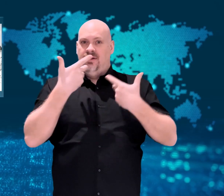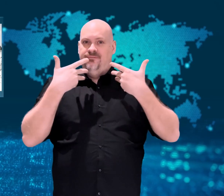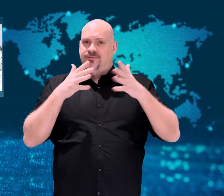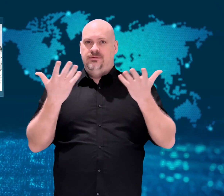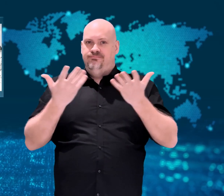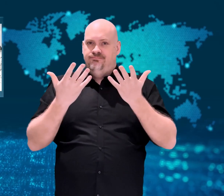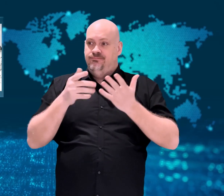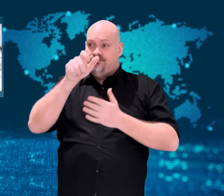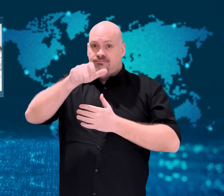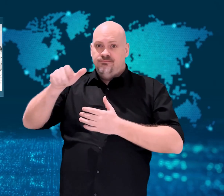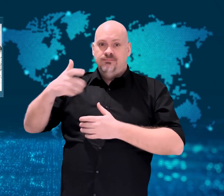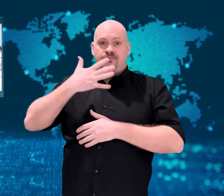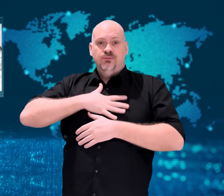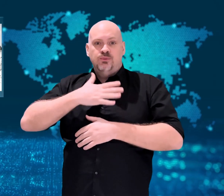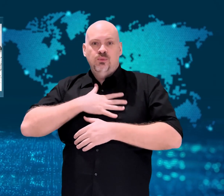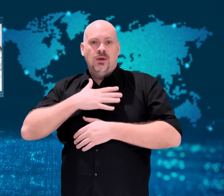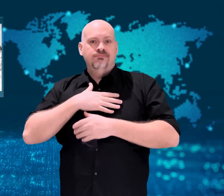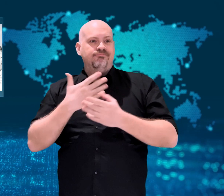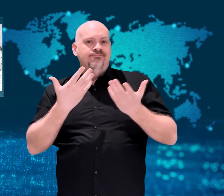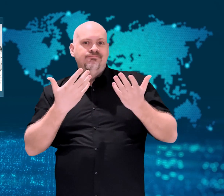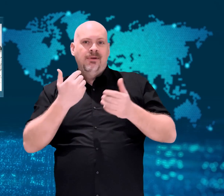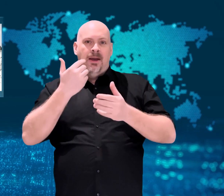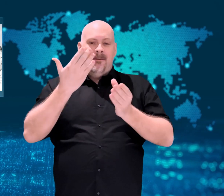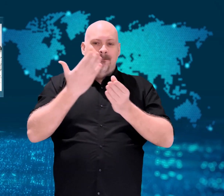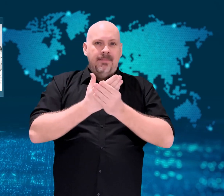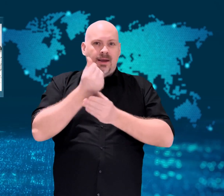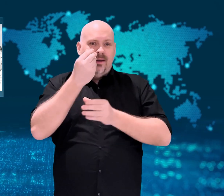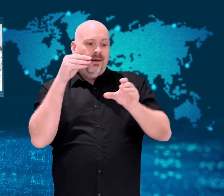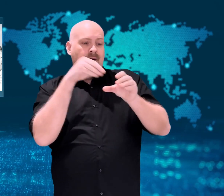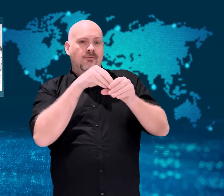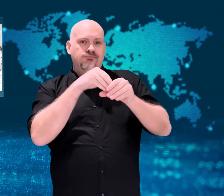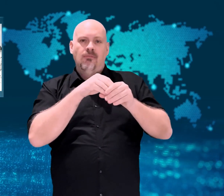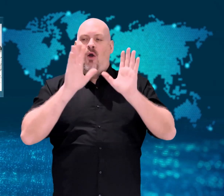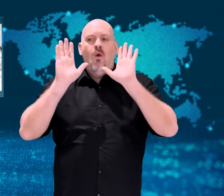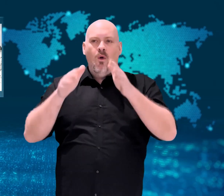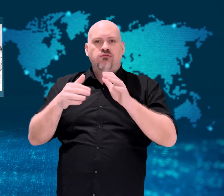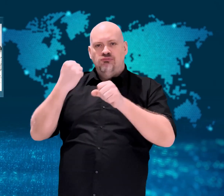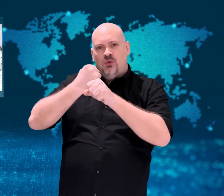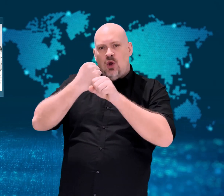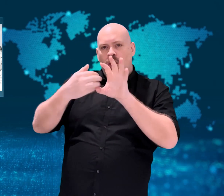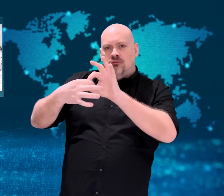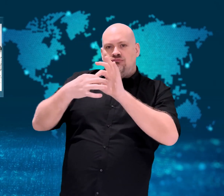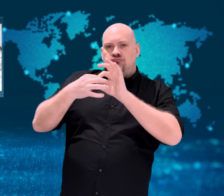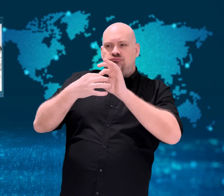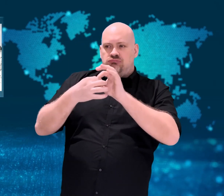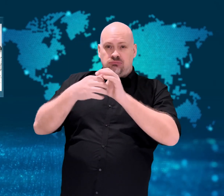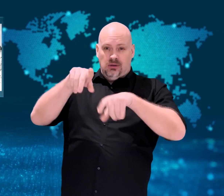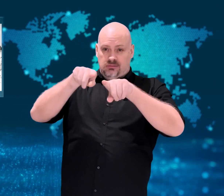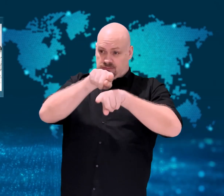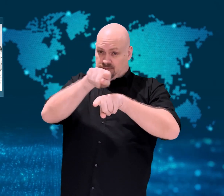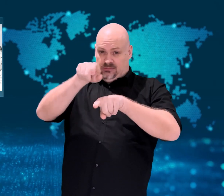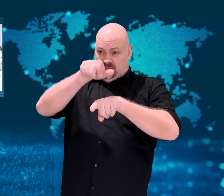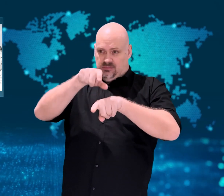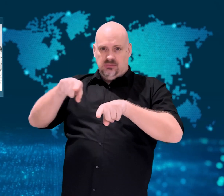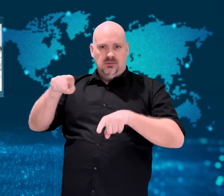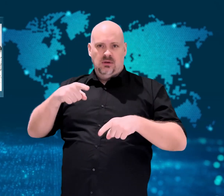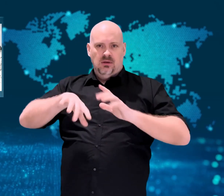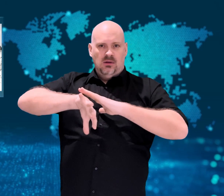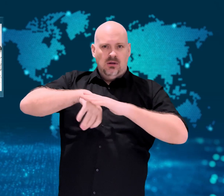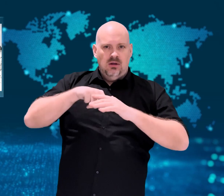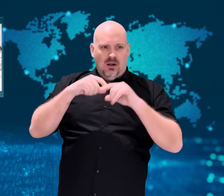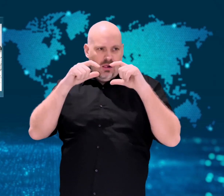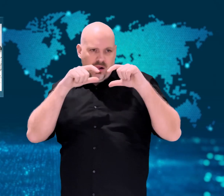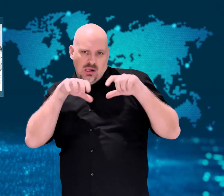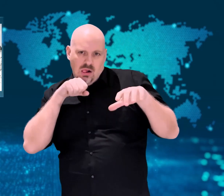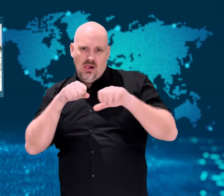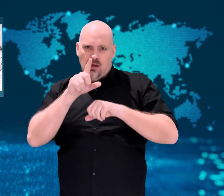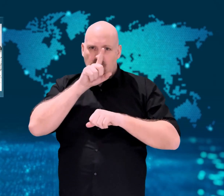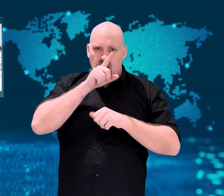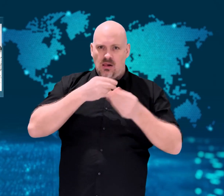money laundering, drug trafficking, and other crimes.